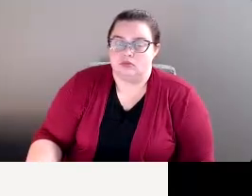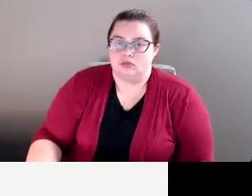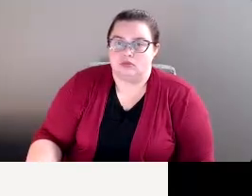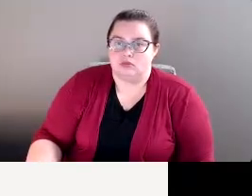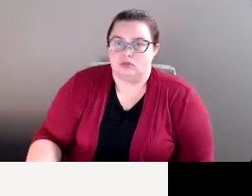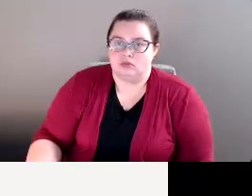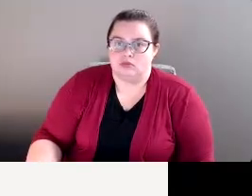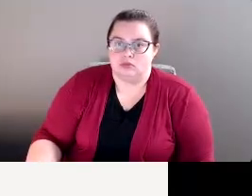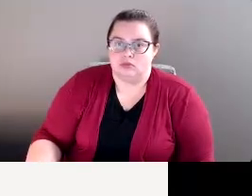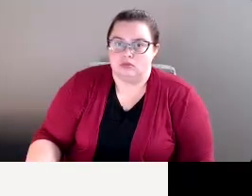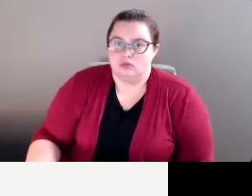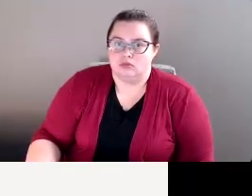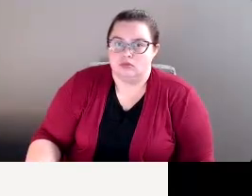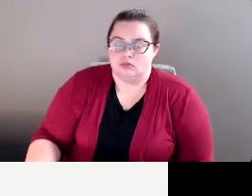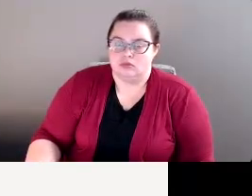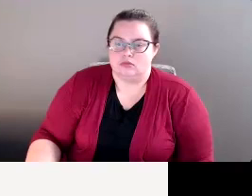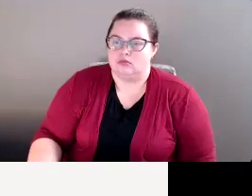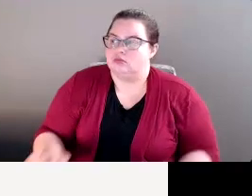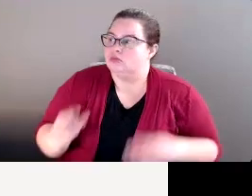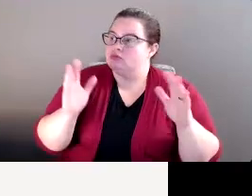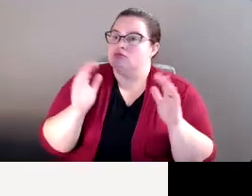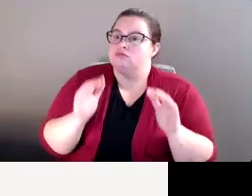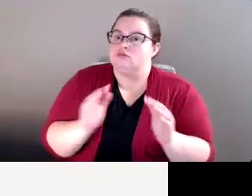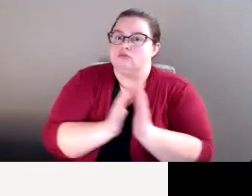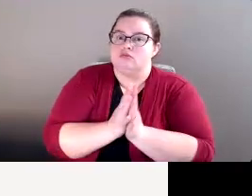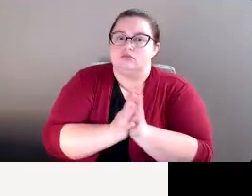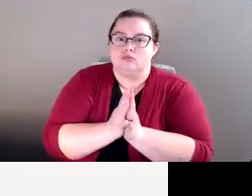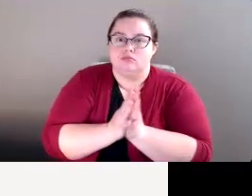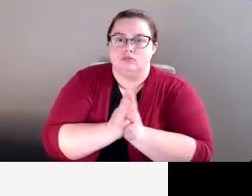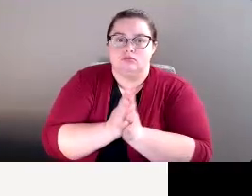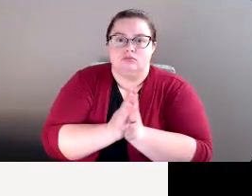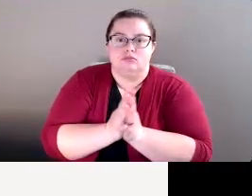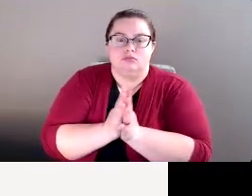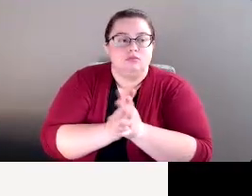All right. The next feature here is enhanced assignments.